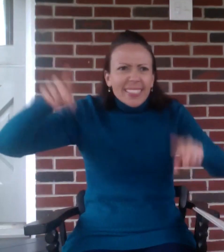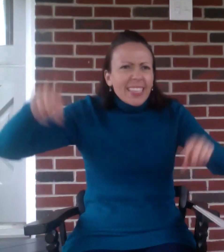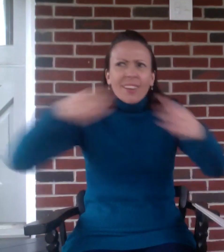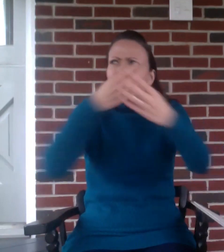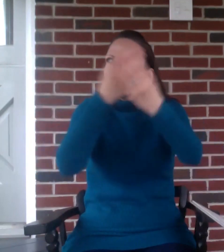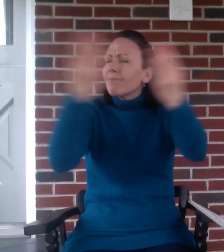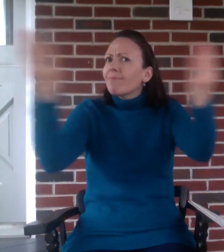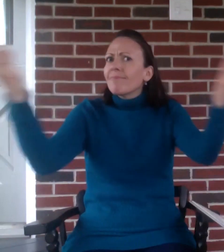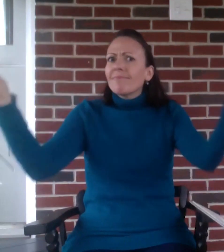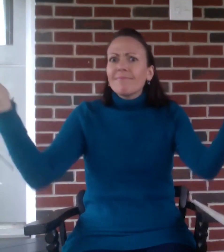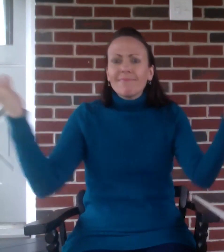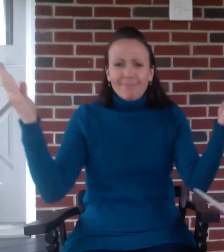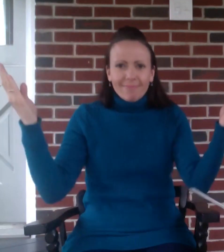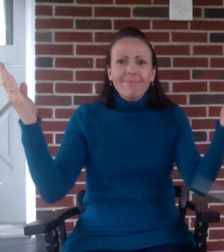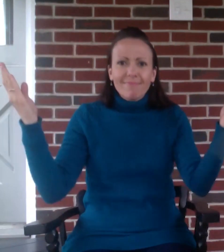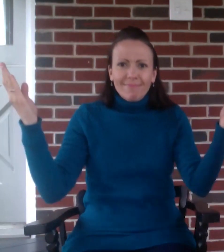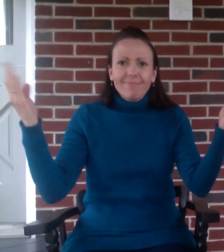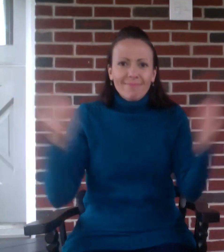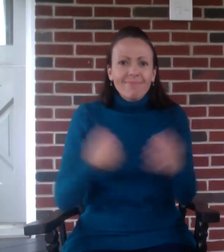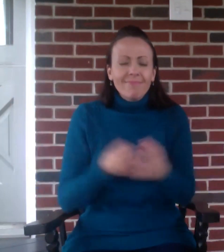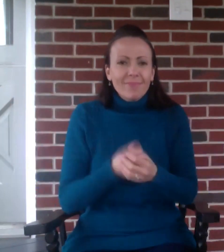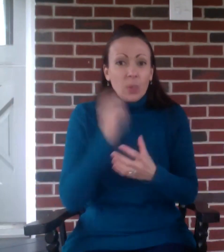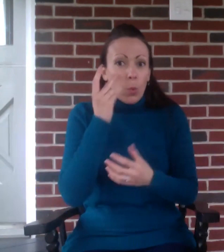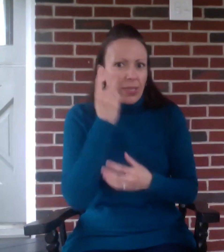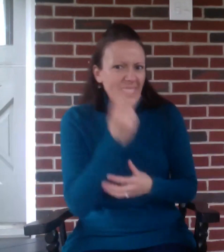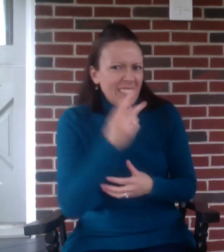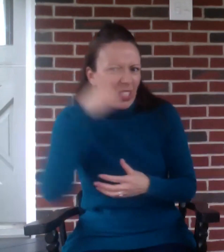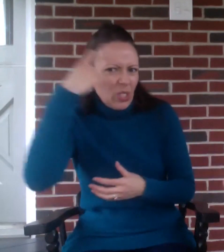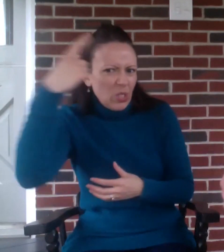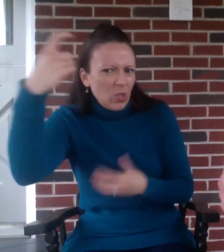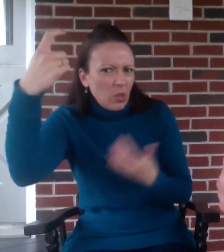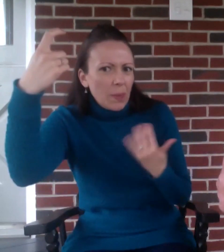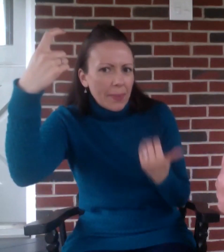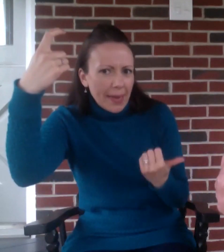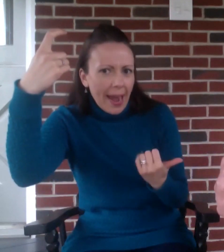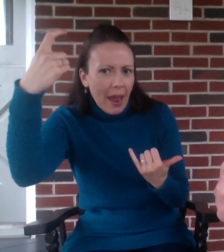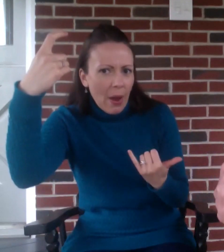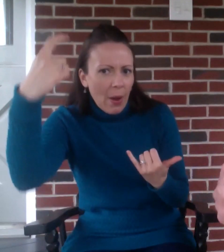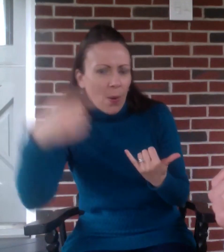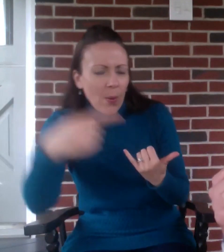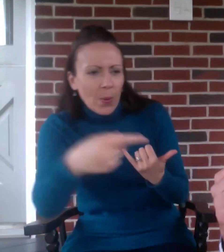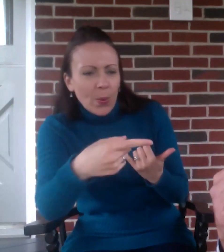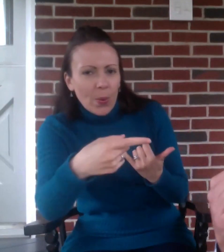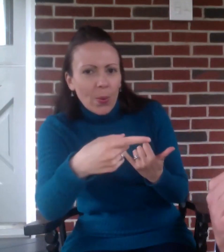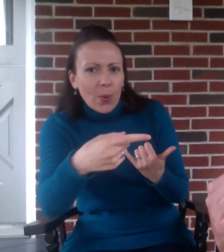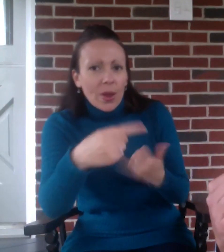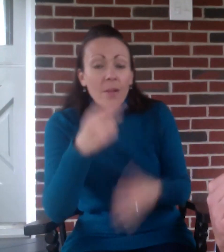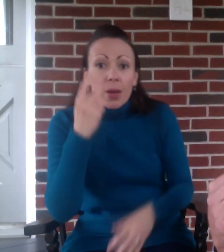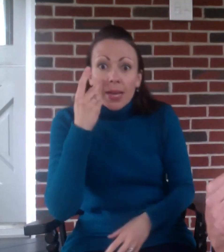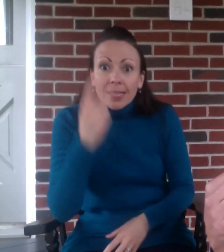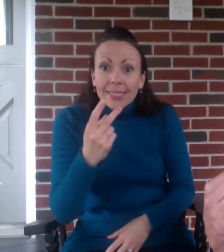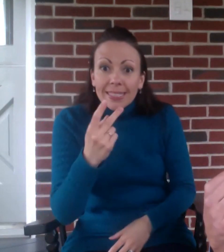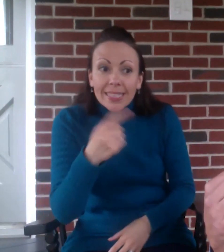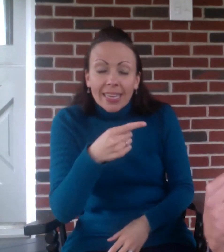you can see all those animals. His flowers. You can see the tiger he mentions.